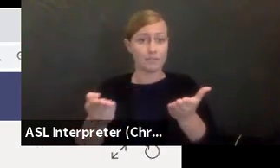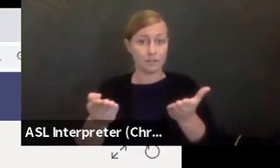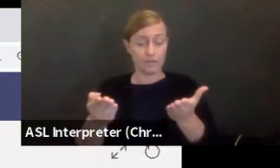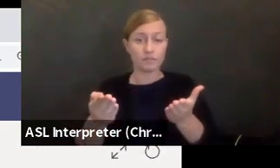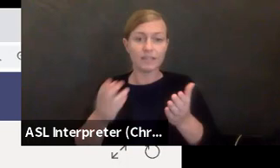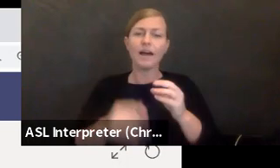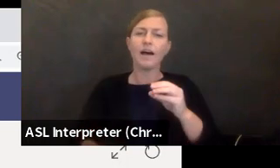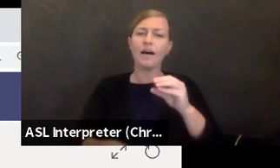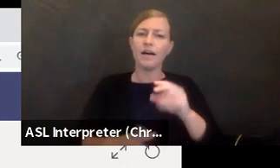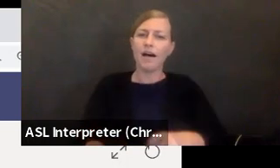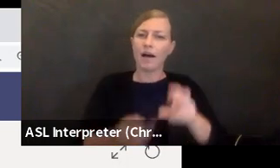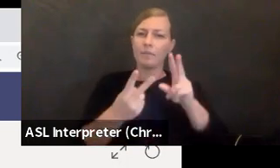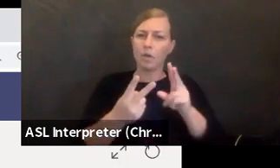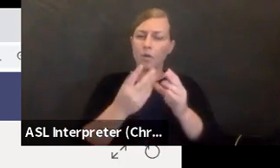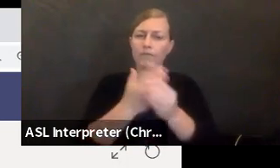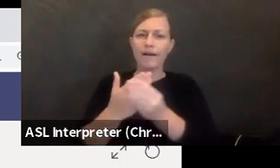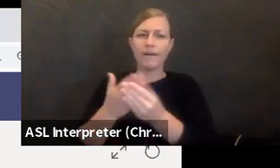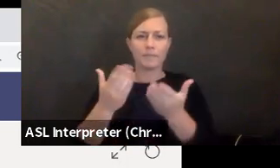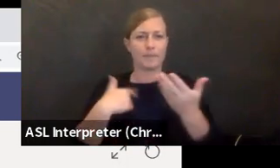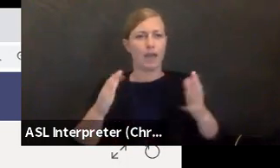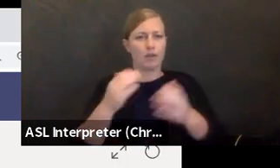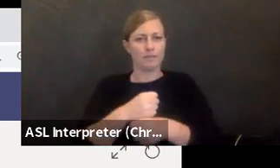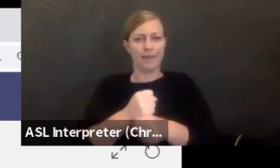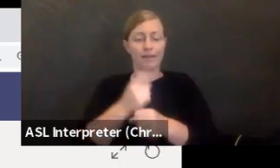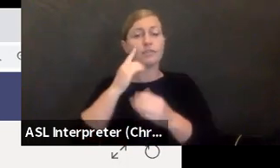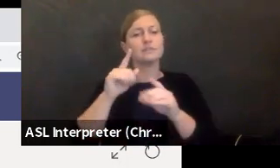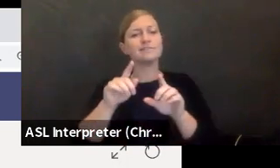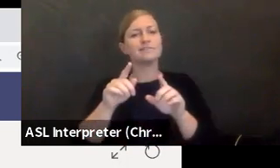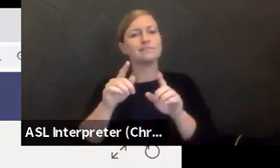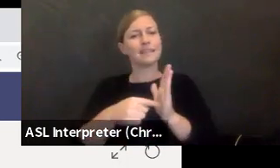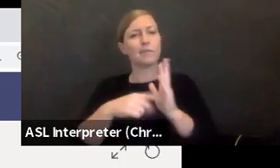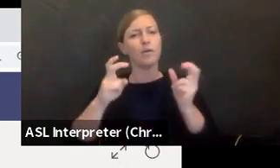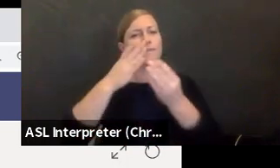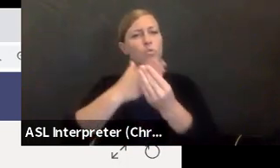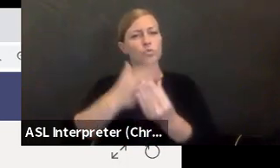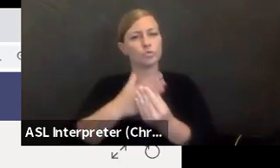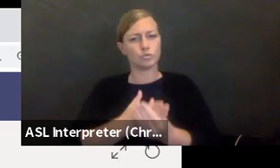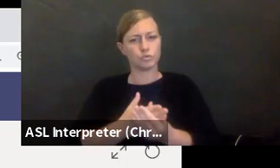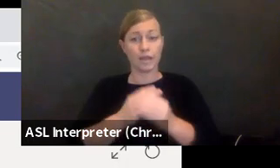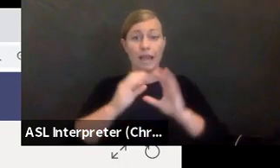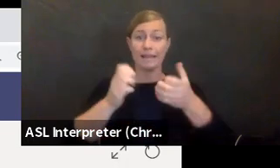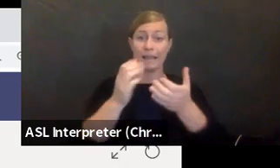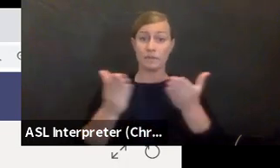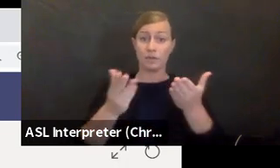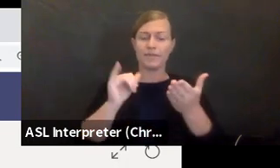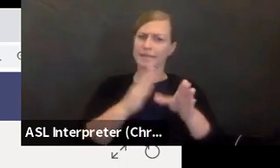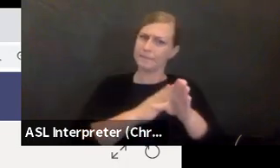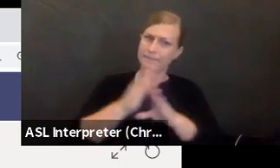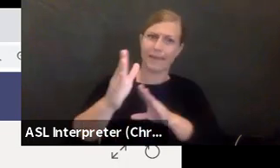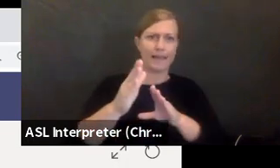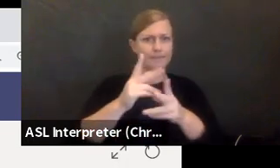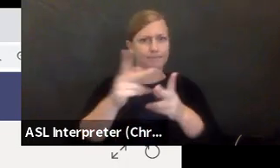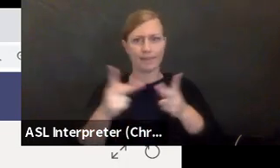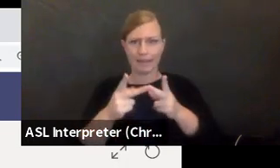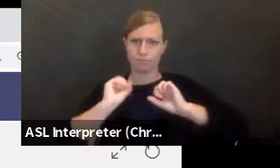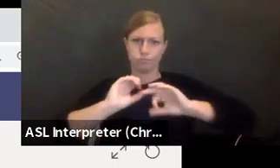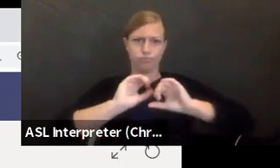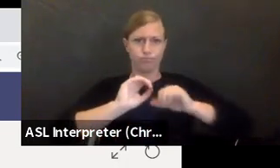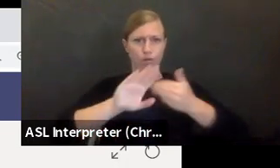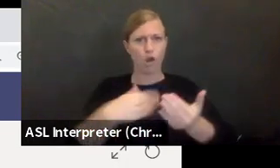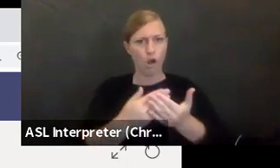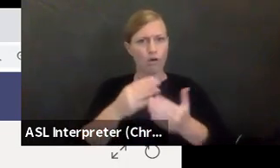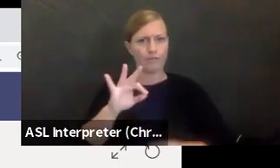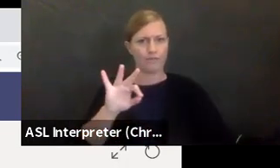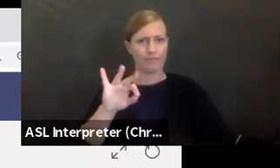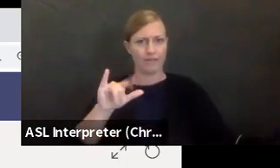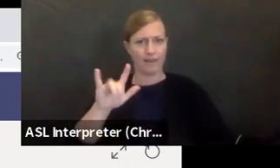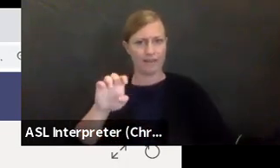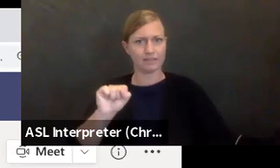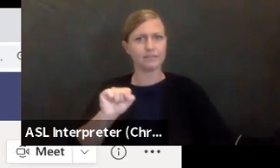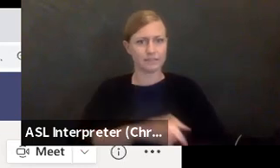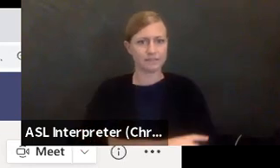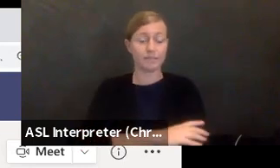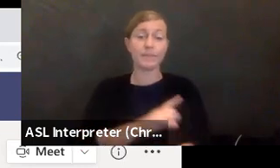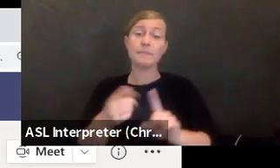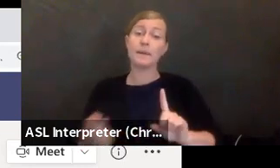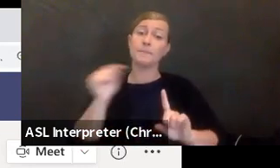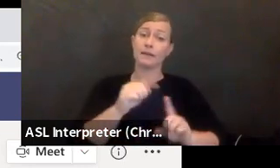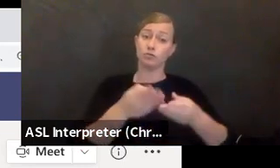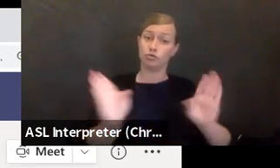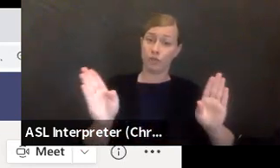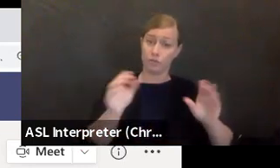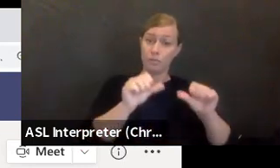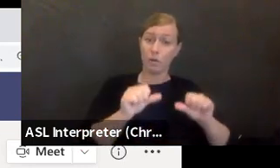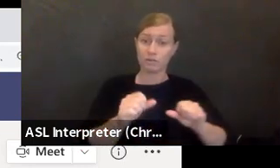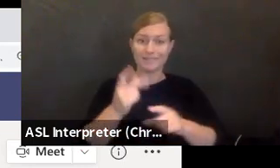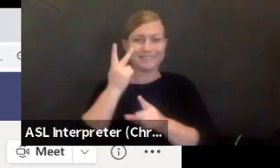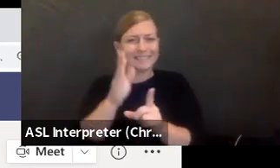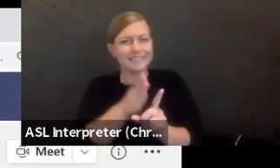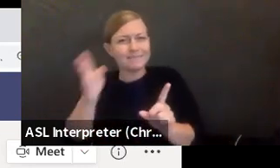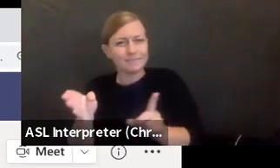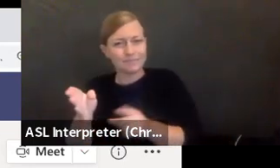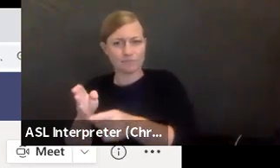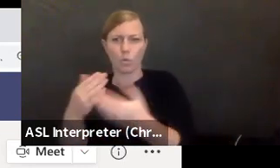These two buttons, number one, upload class materials